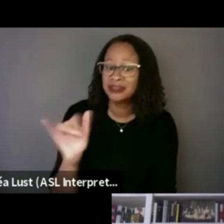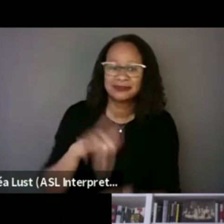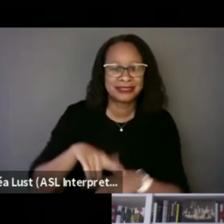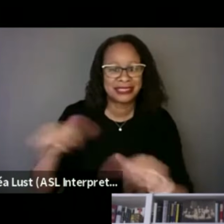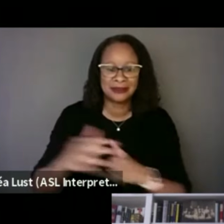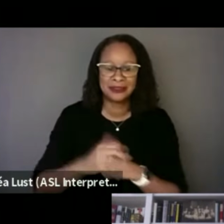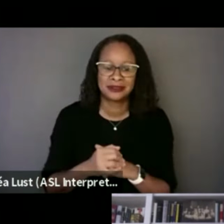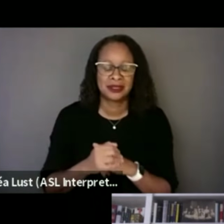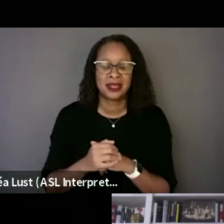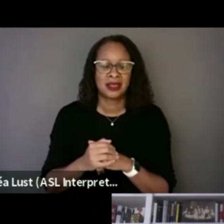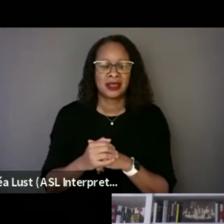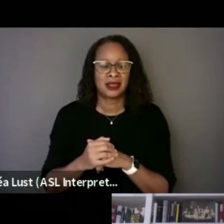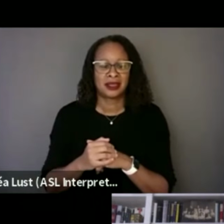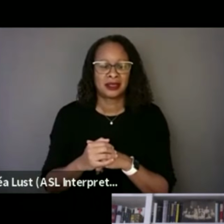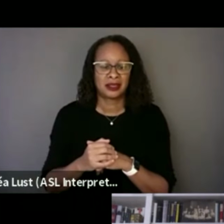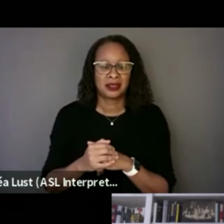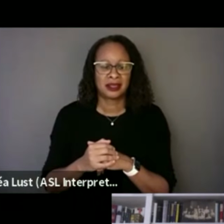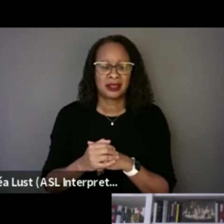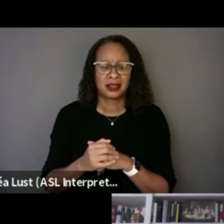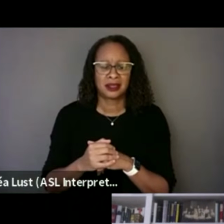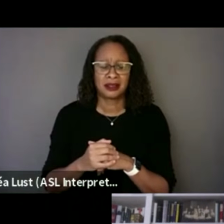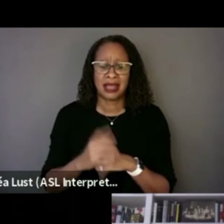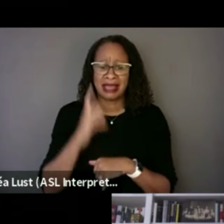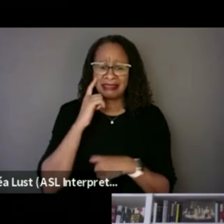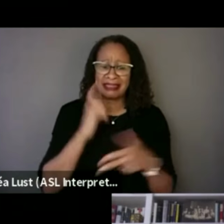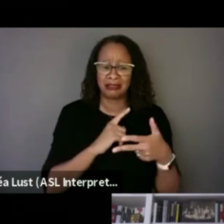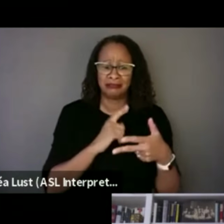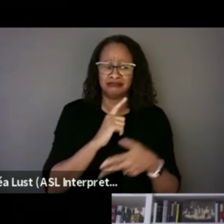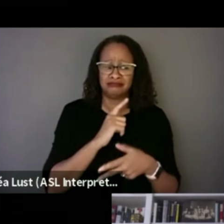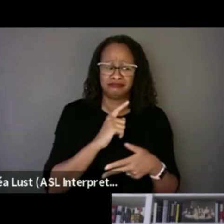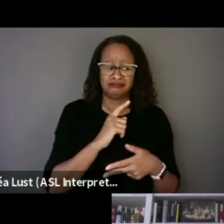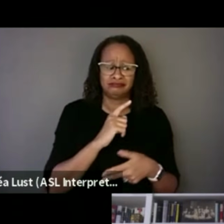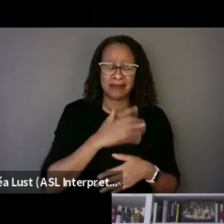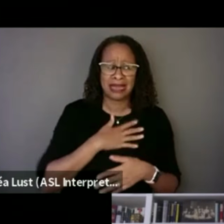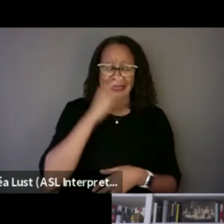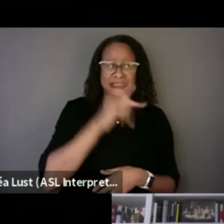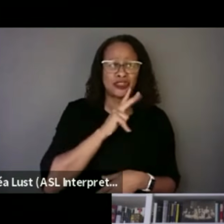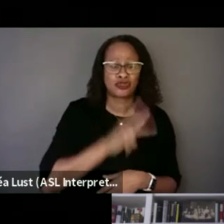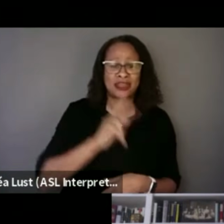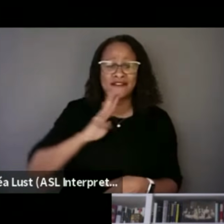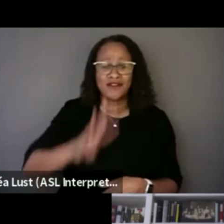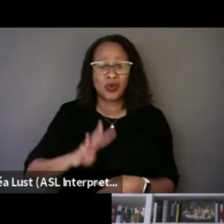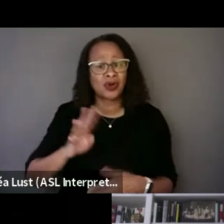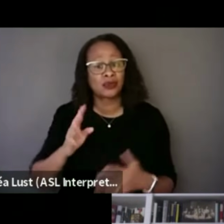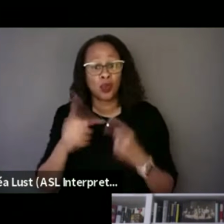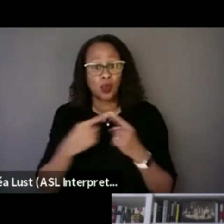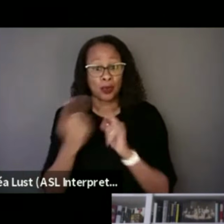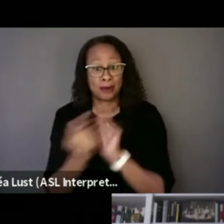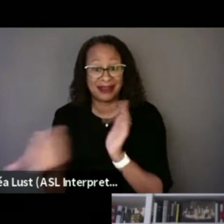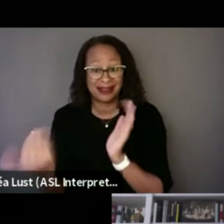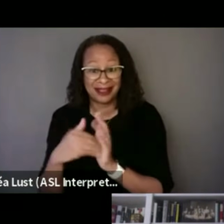I had, I think at that point a three and four year old. And she just started telling me about this film she was making.